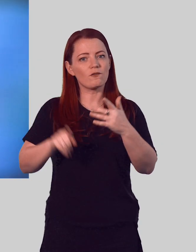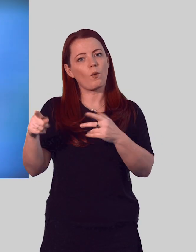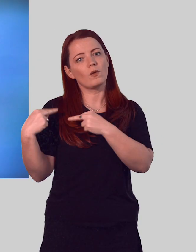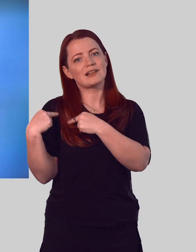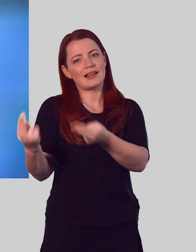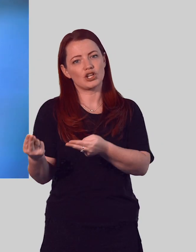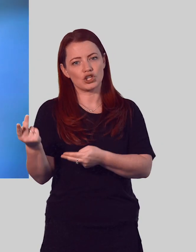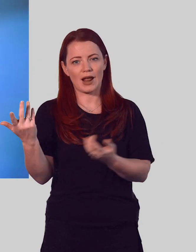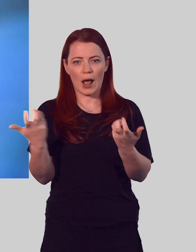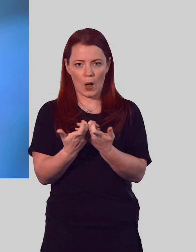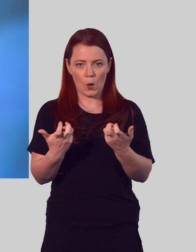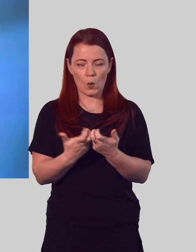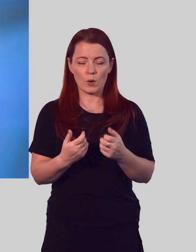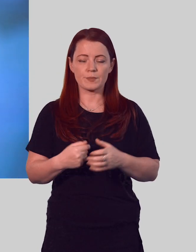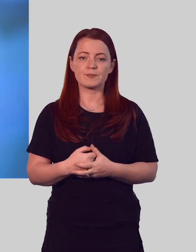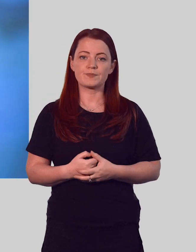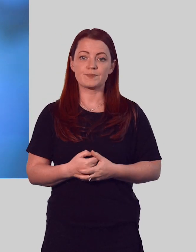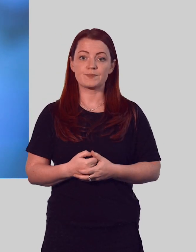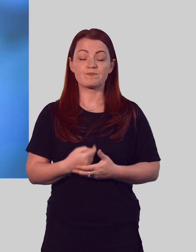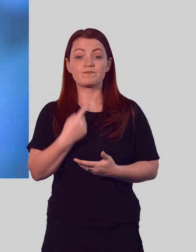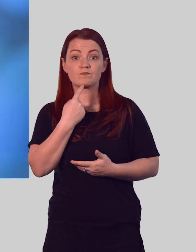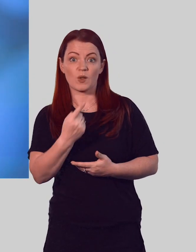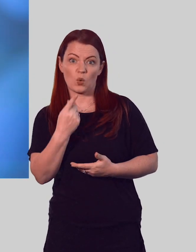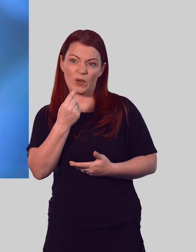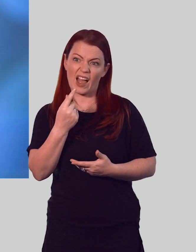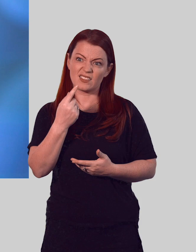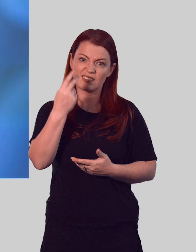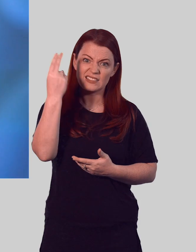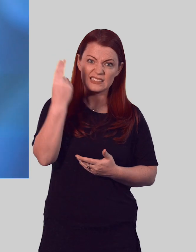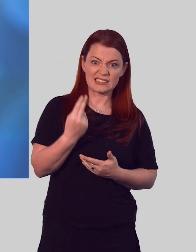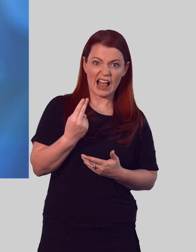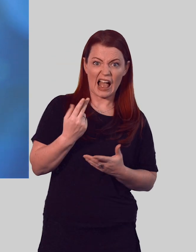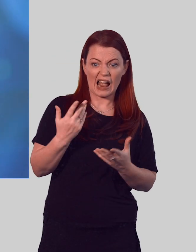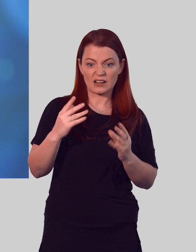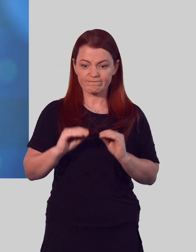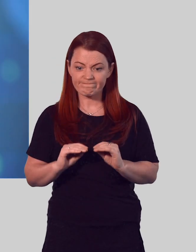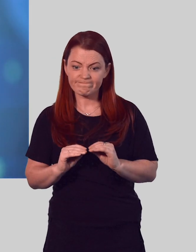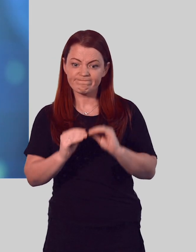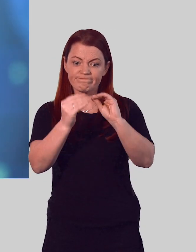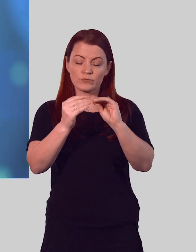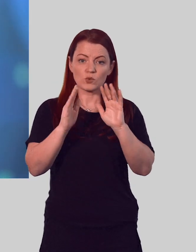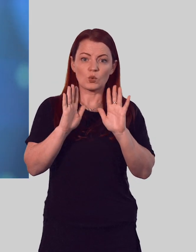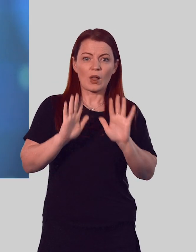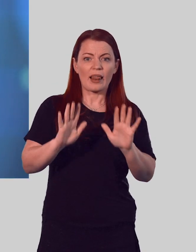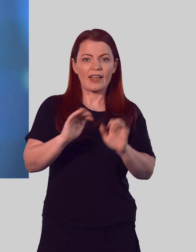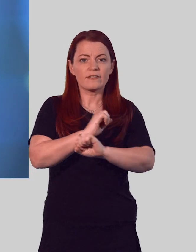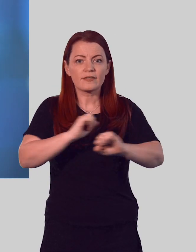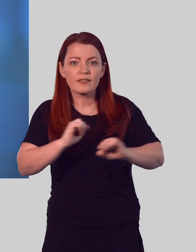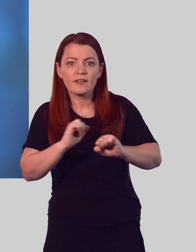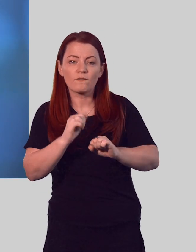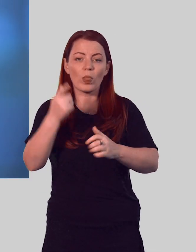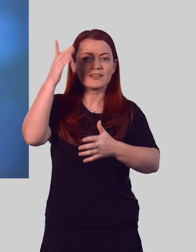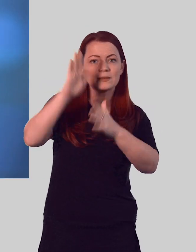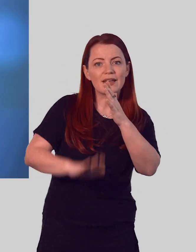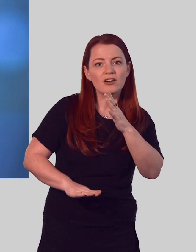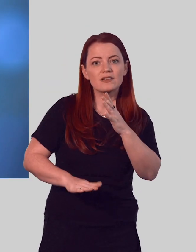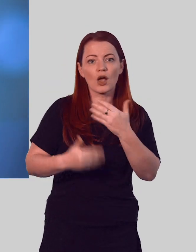we can design to leave a space in which these experiences can happen, an openness for audience to